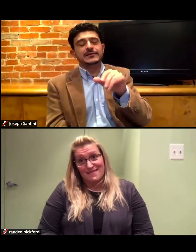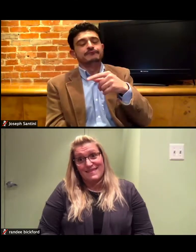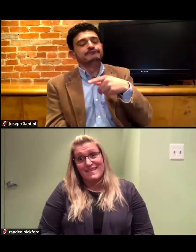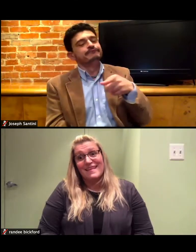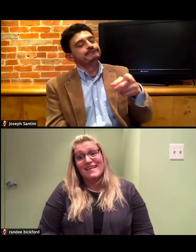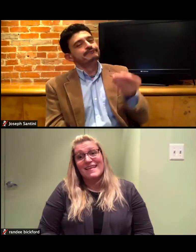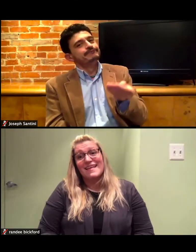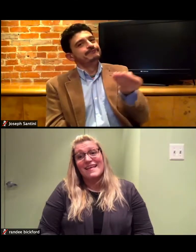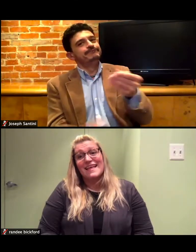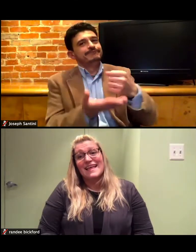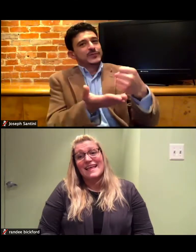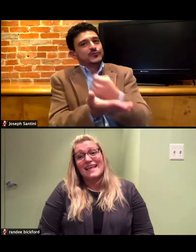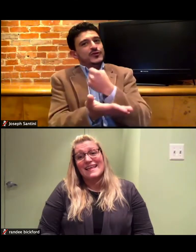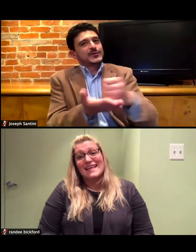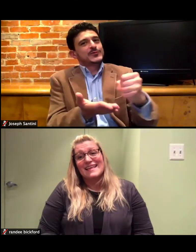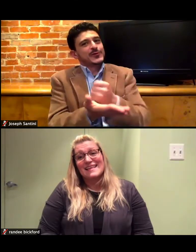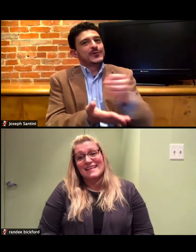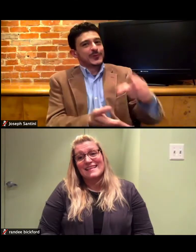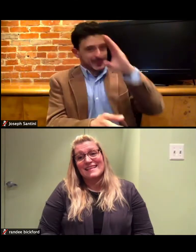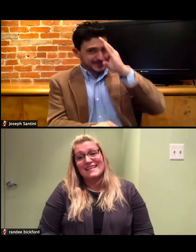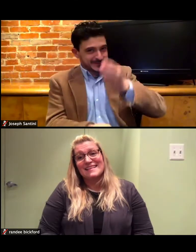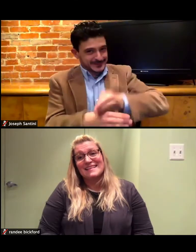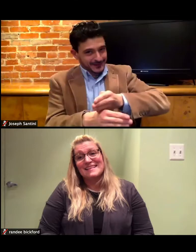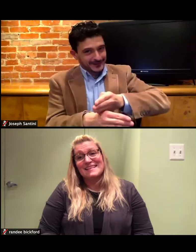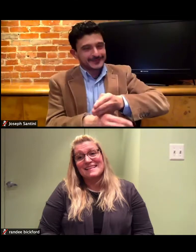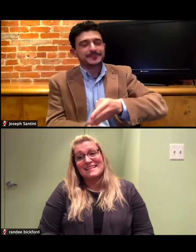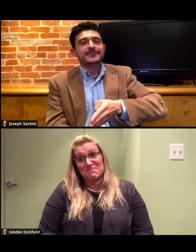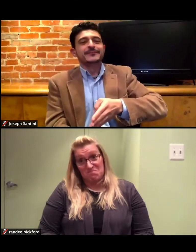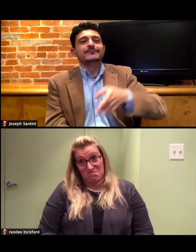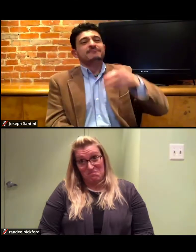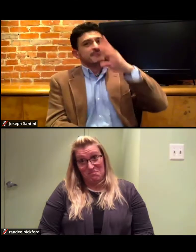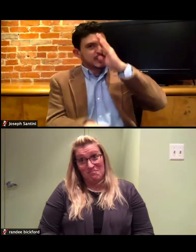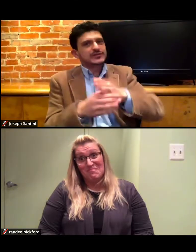started teaching her children financial literacy